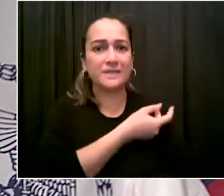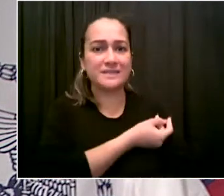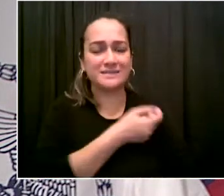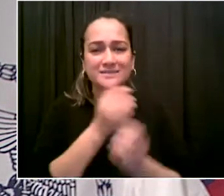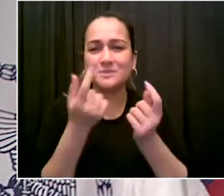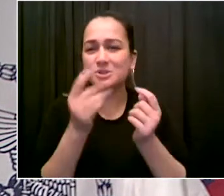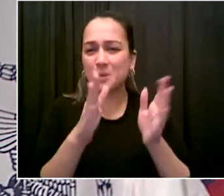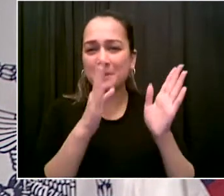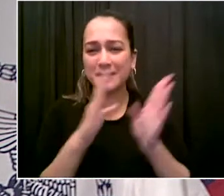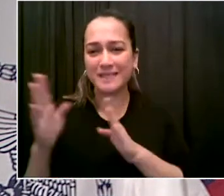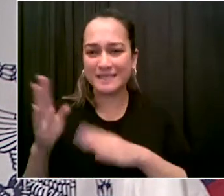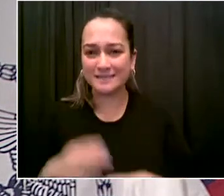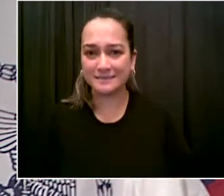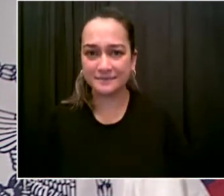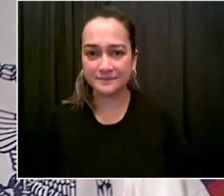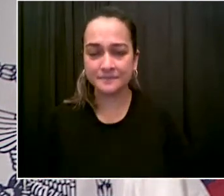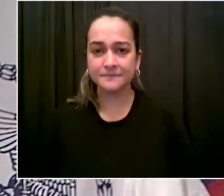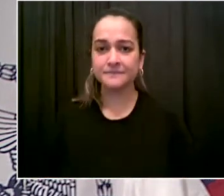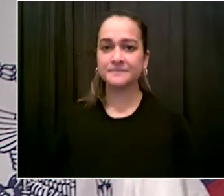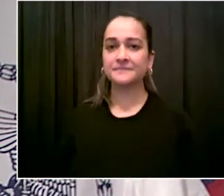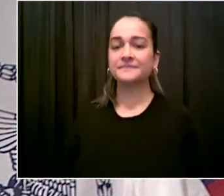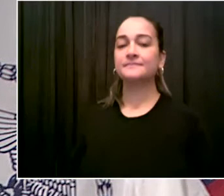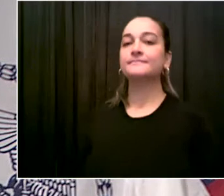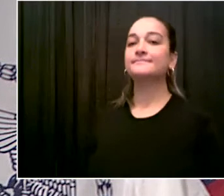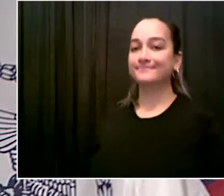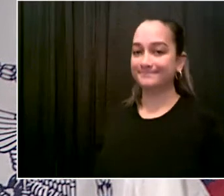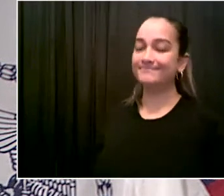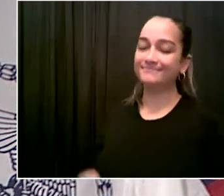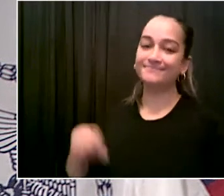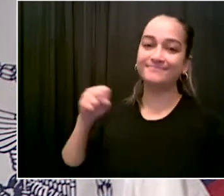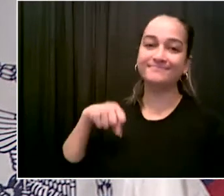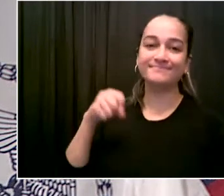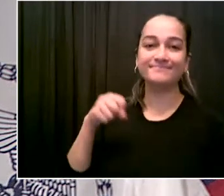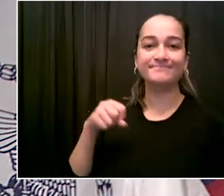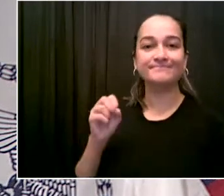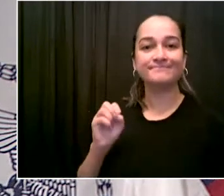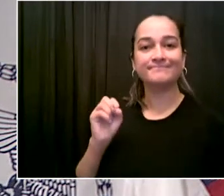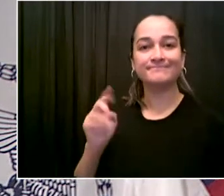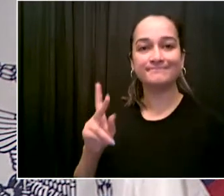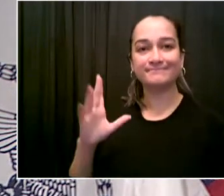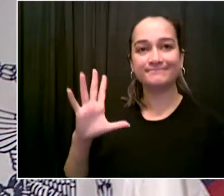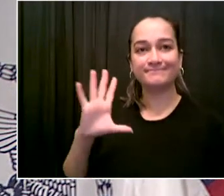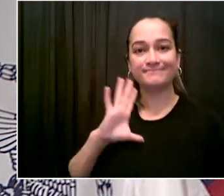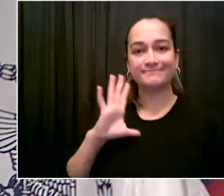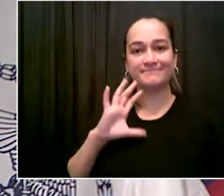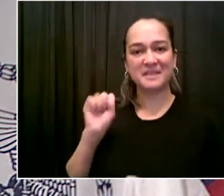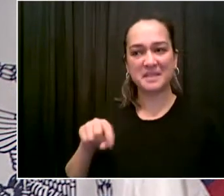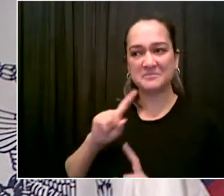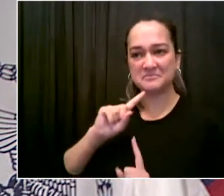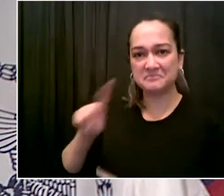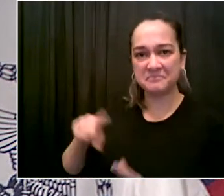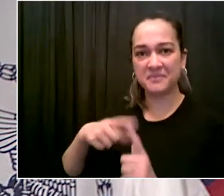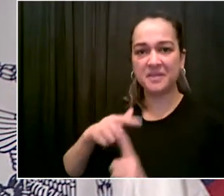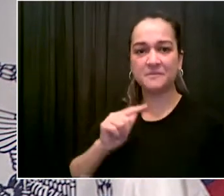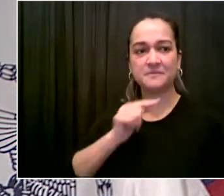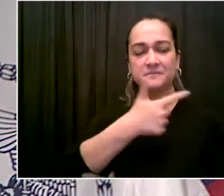GOING IN THOSE COMMUNITIES? I WILL IVGE